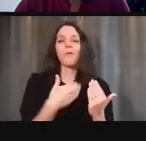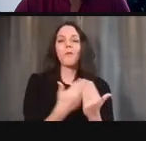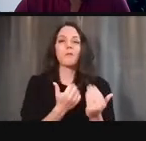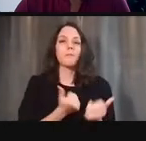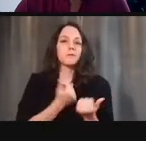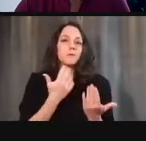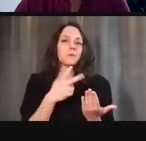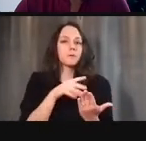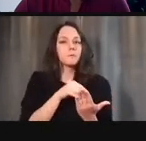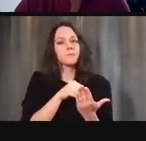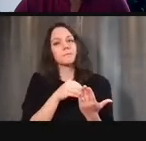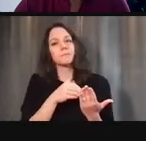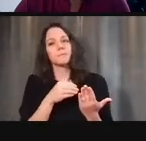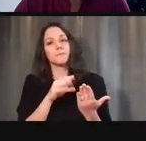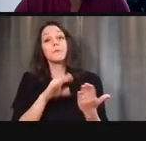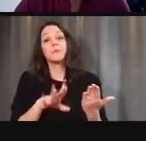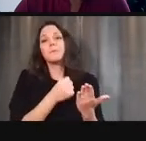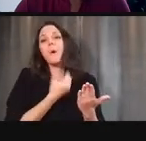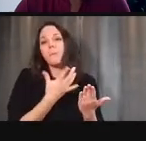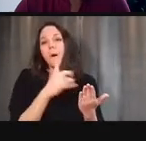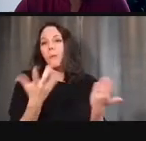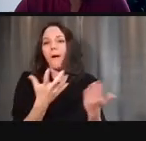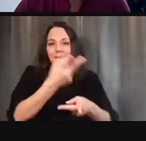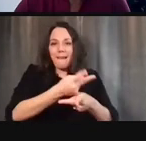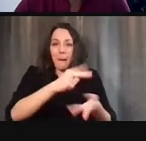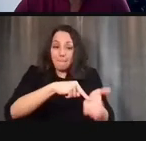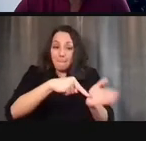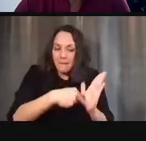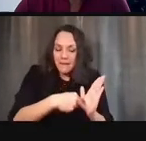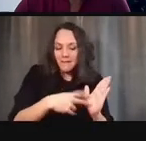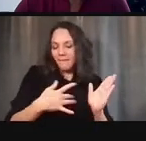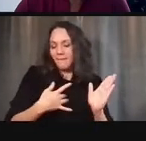Under the tweet is a photo of a wall decorated with student work.